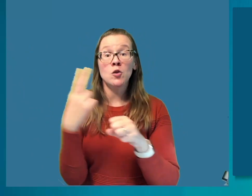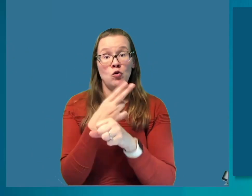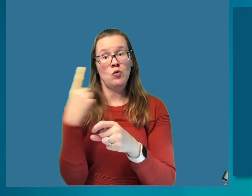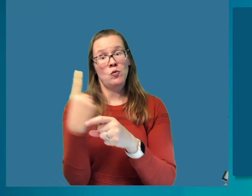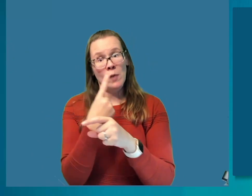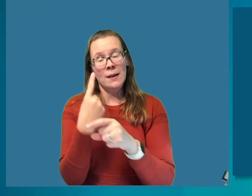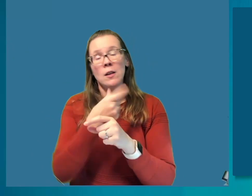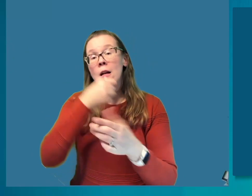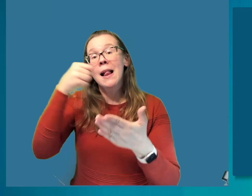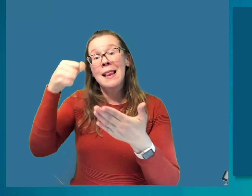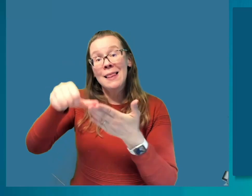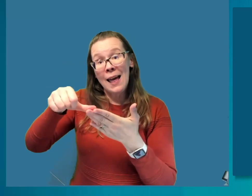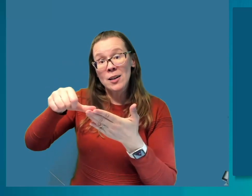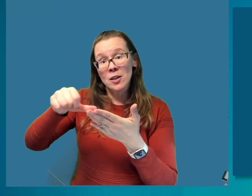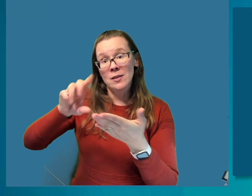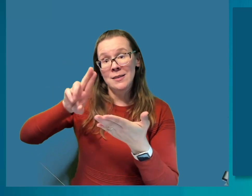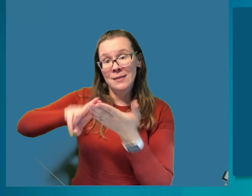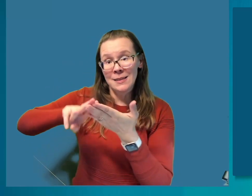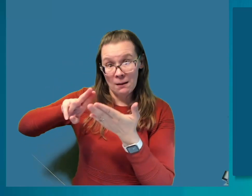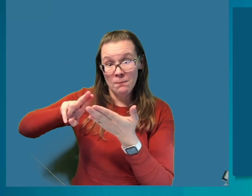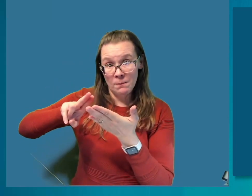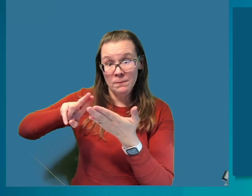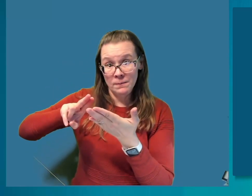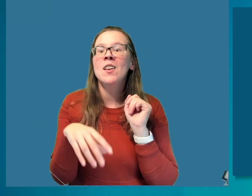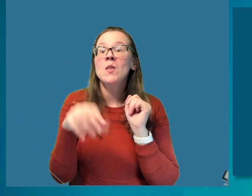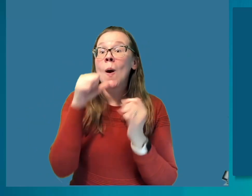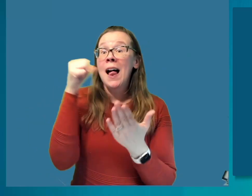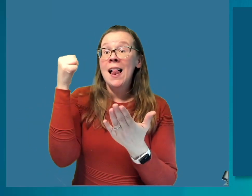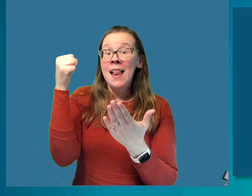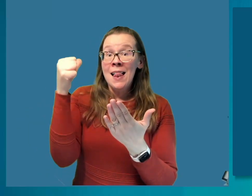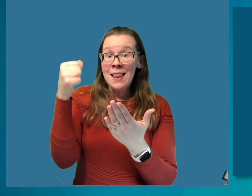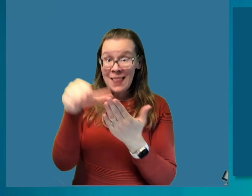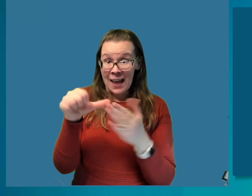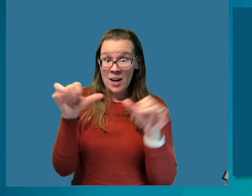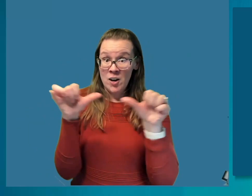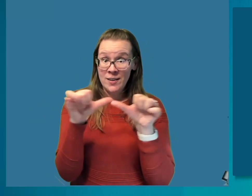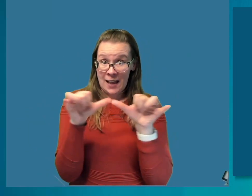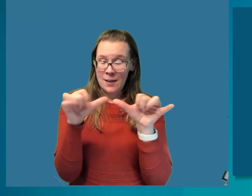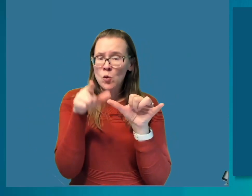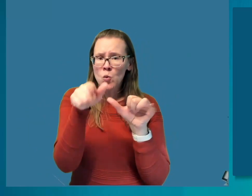the person who's receiving it come into the post office and pay for the extra postage.